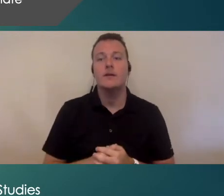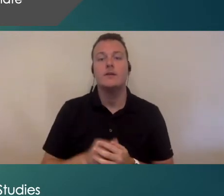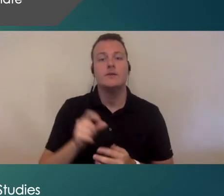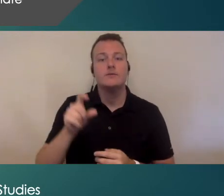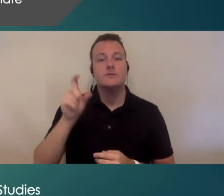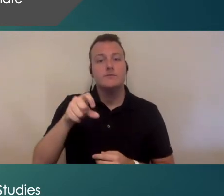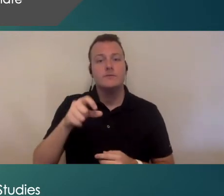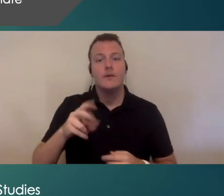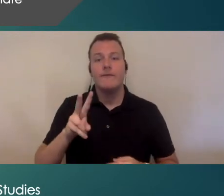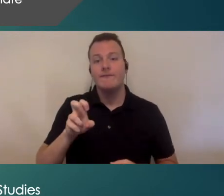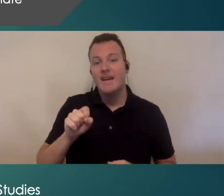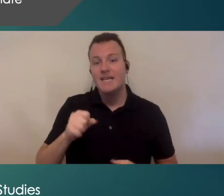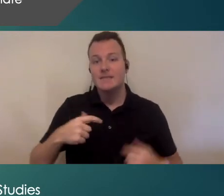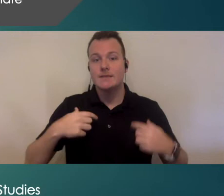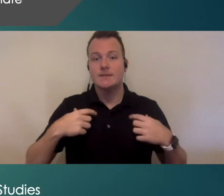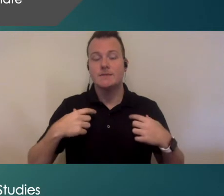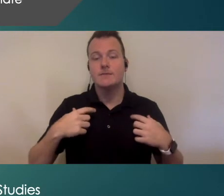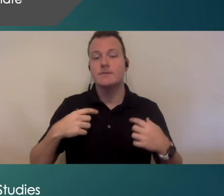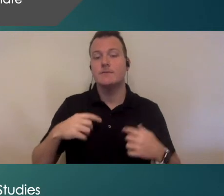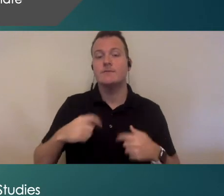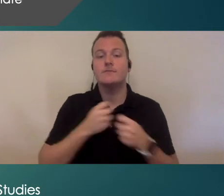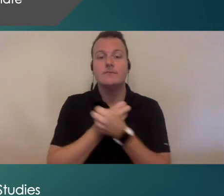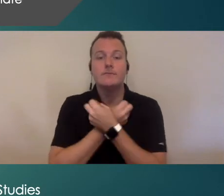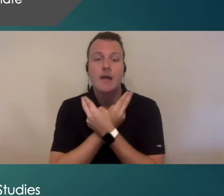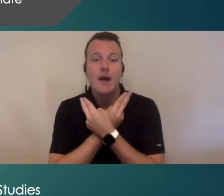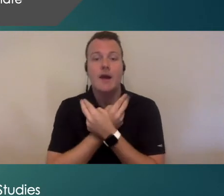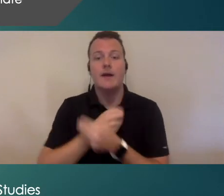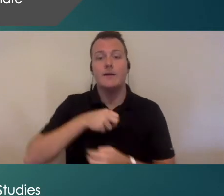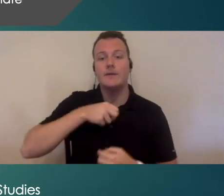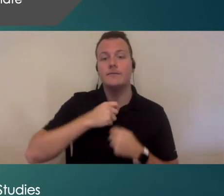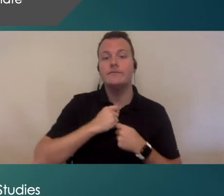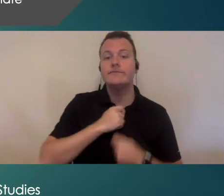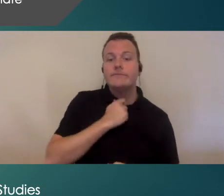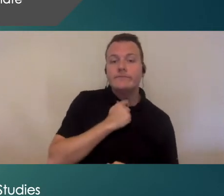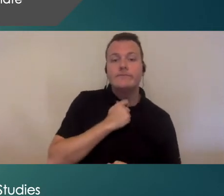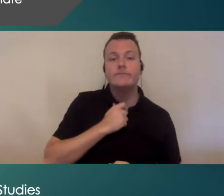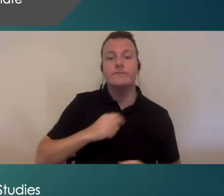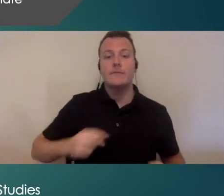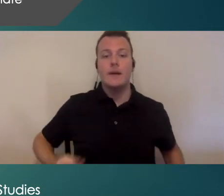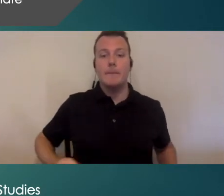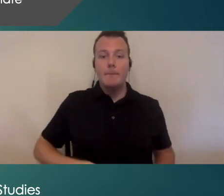be looking at a vest, a tie, a bowtie, about. And those should be coordinating